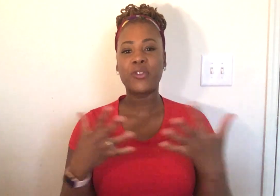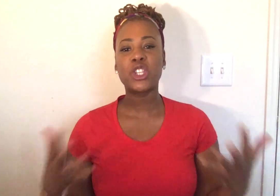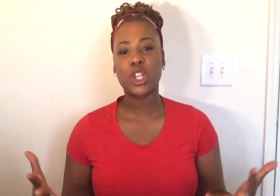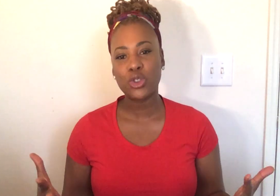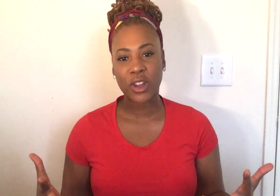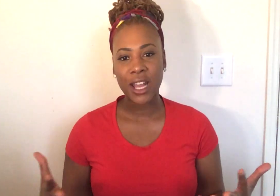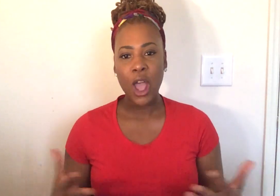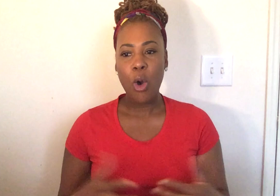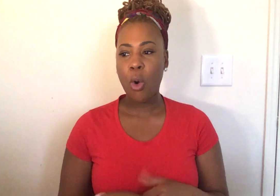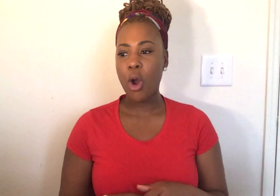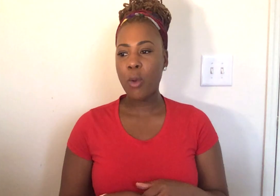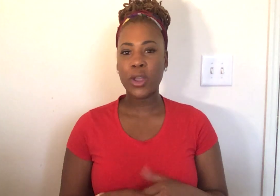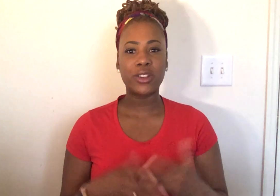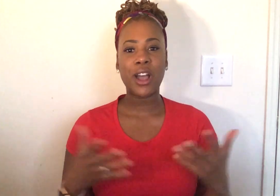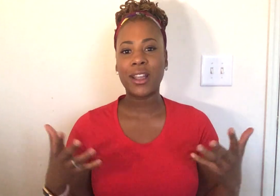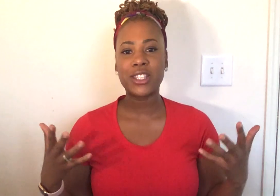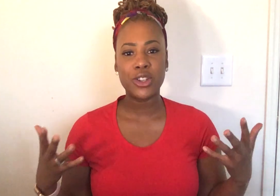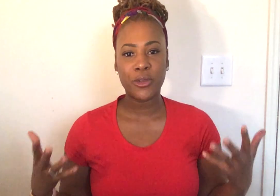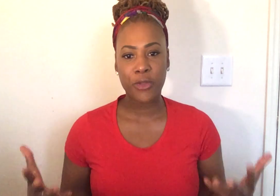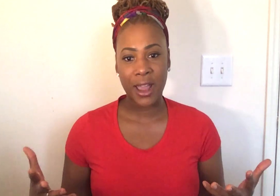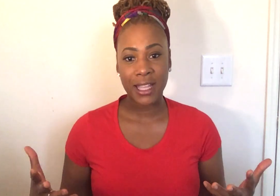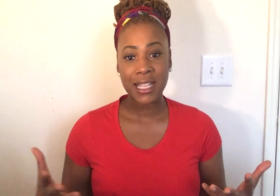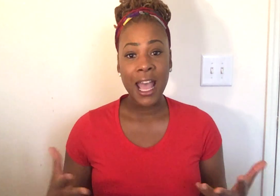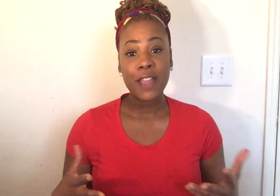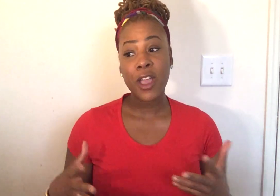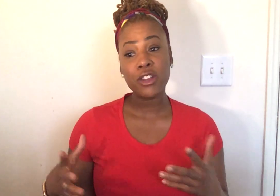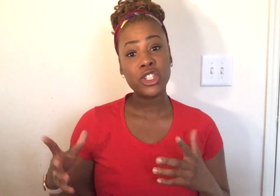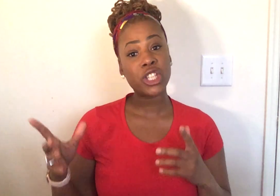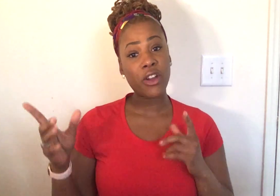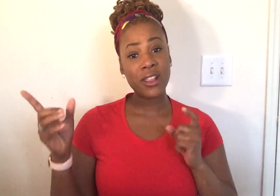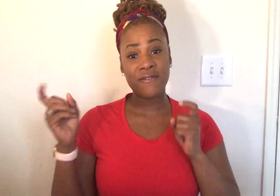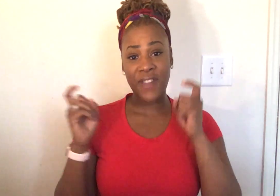children or when you're talking to your friends there's certain facial